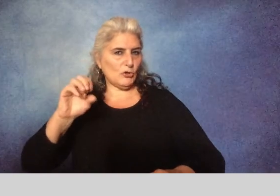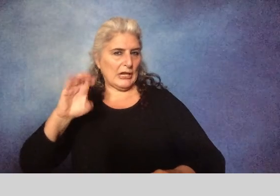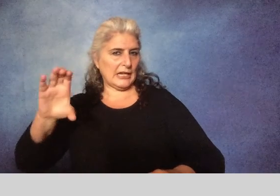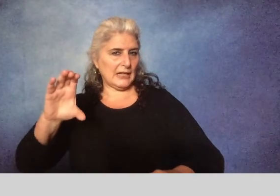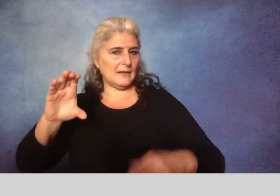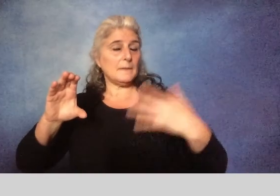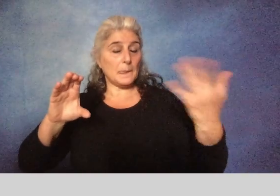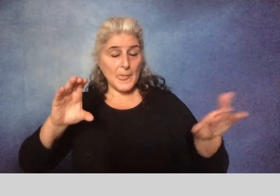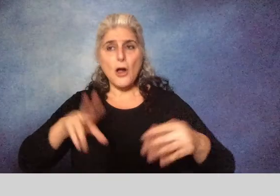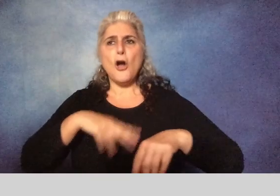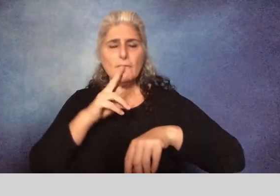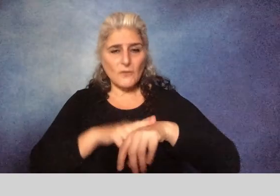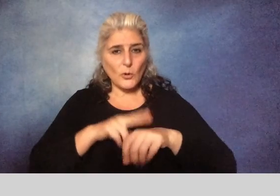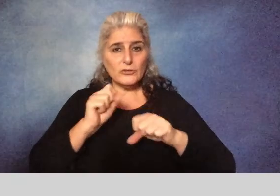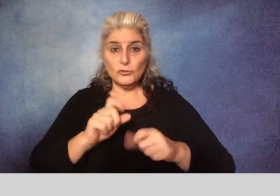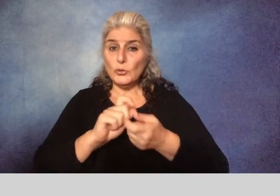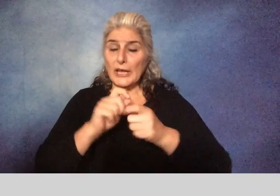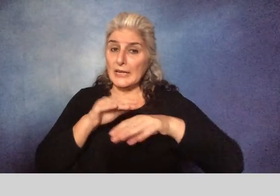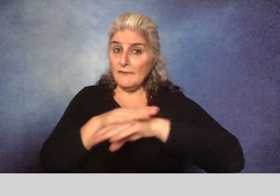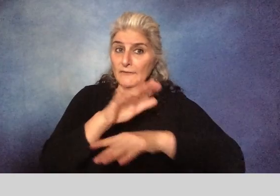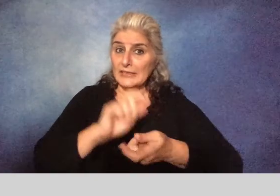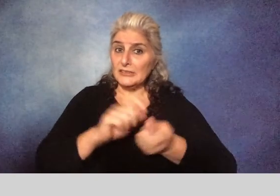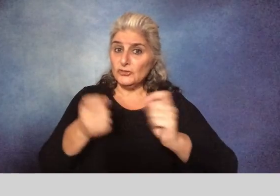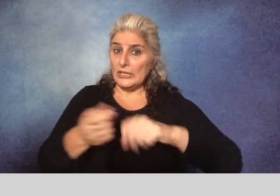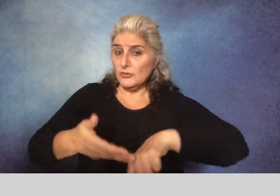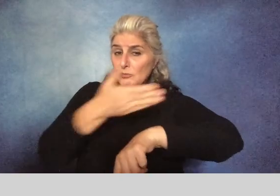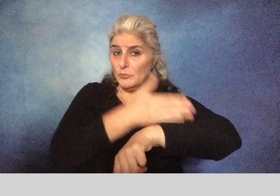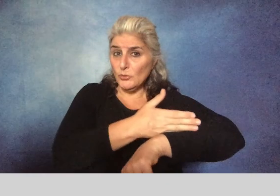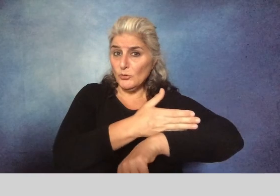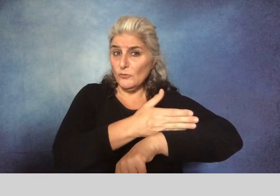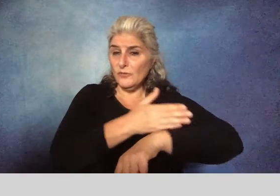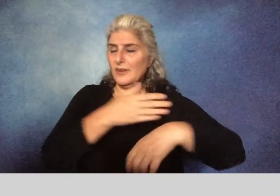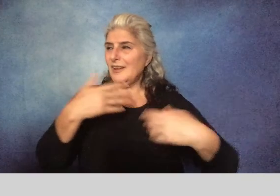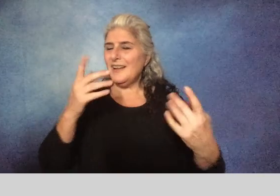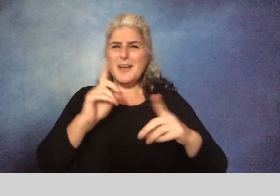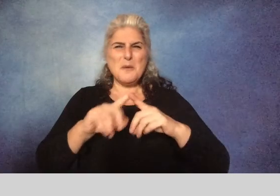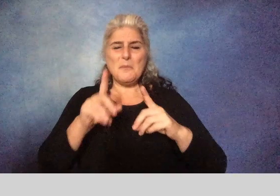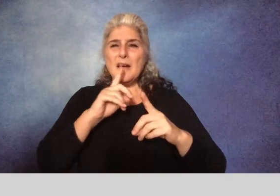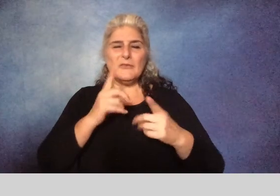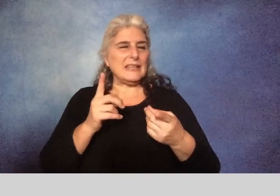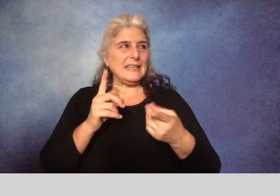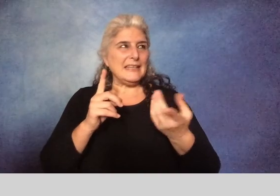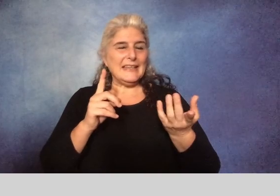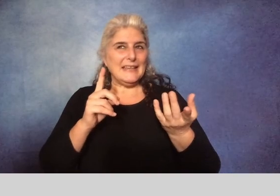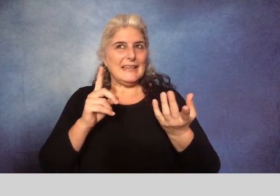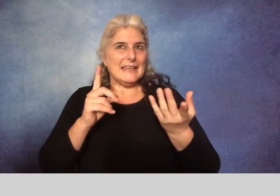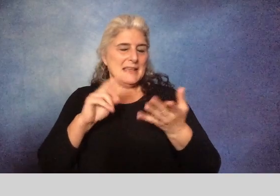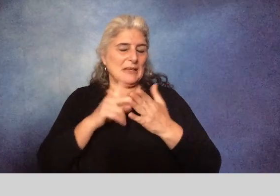but adding the next thousand albums to the Recommender. But this is hard to fix if only certain types of albums